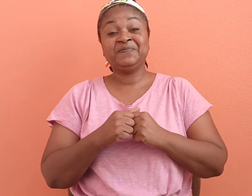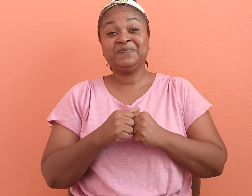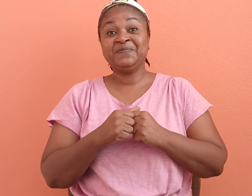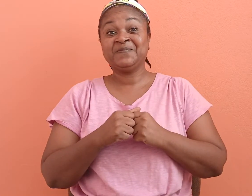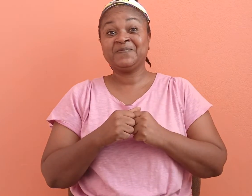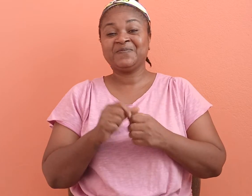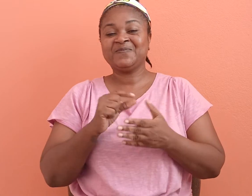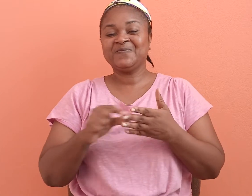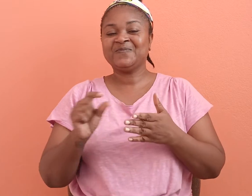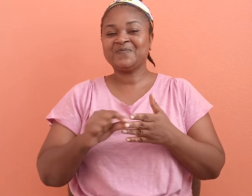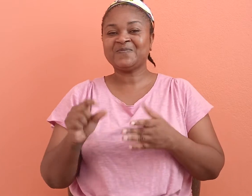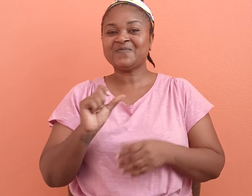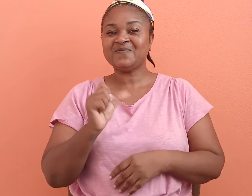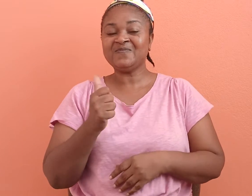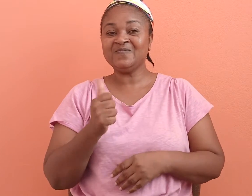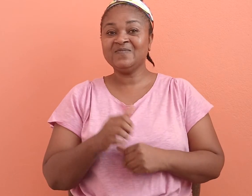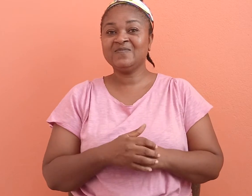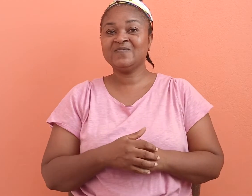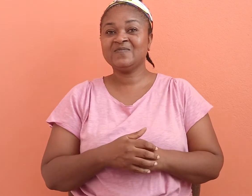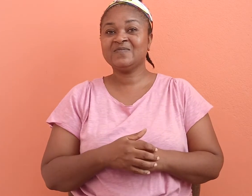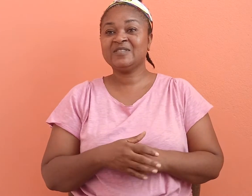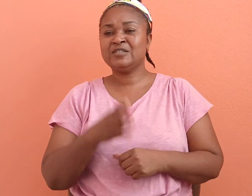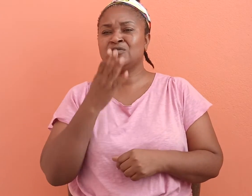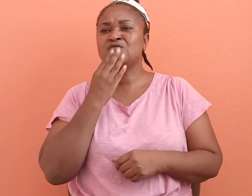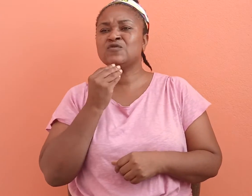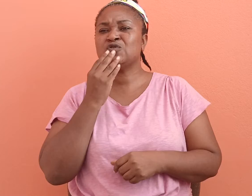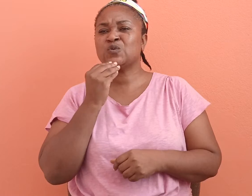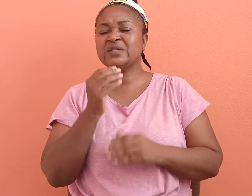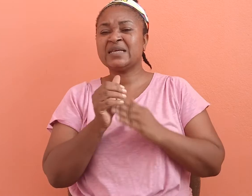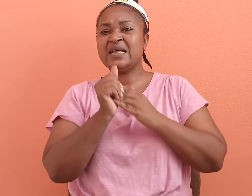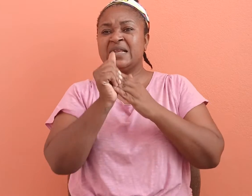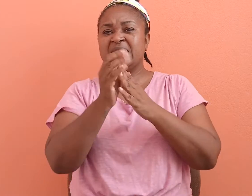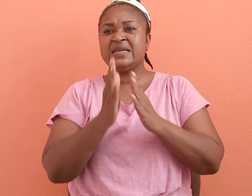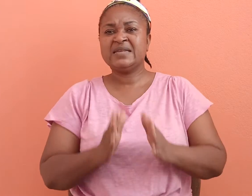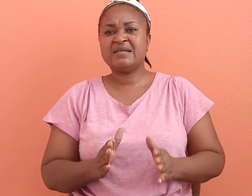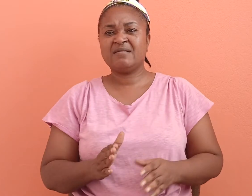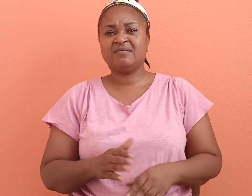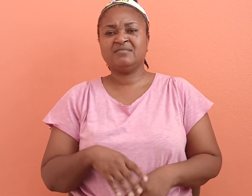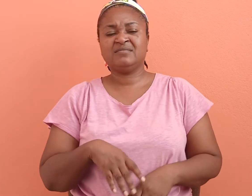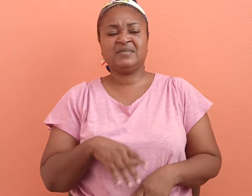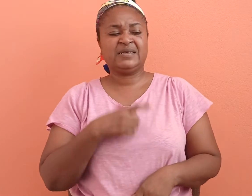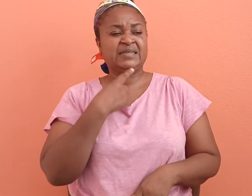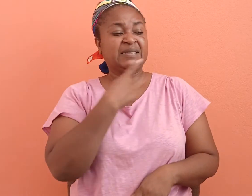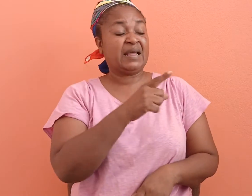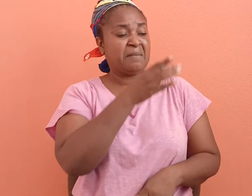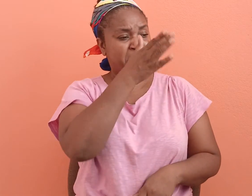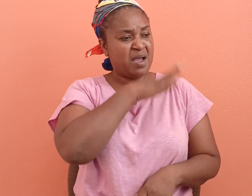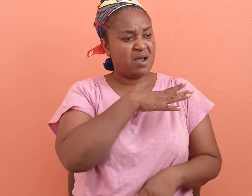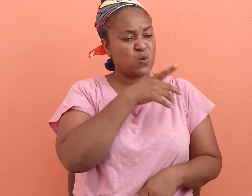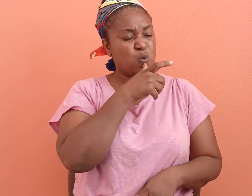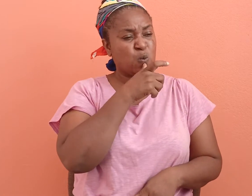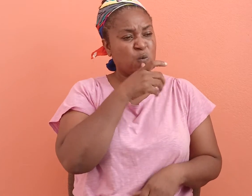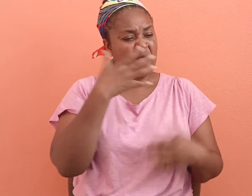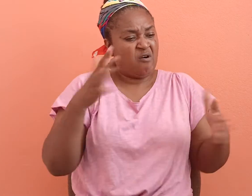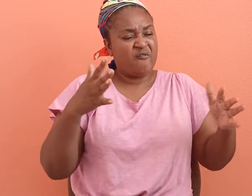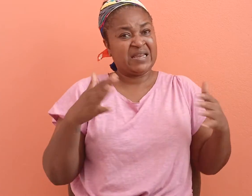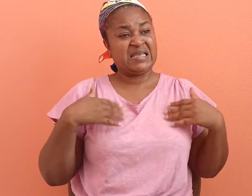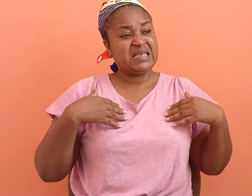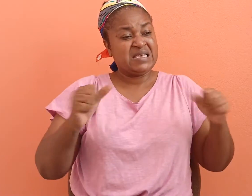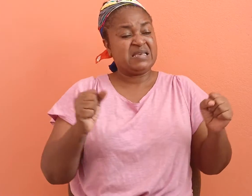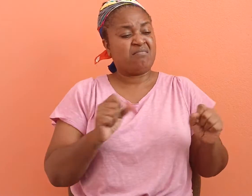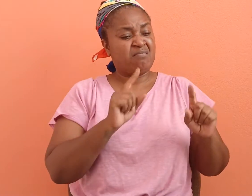10 The Jewish leaders said to the man who had been healed,